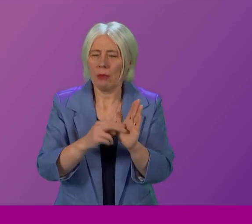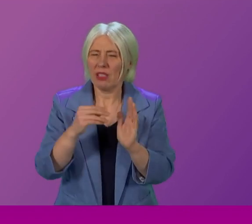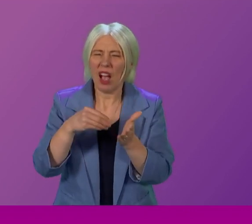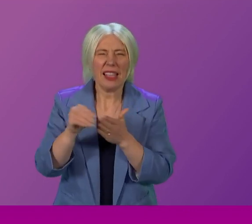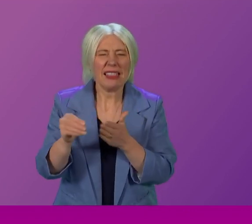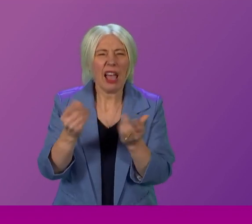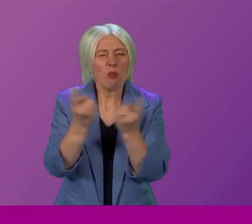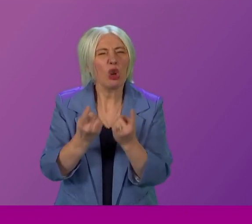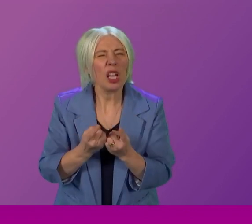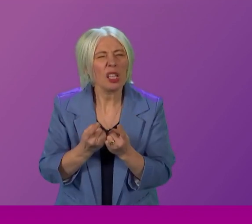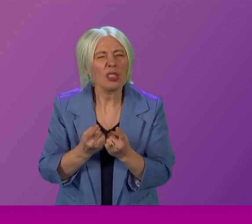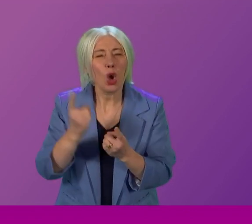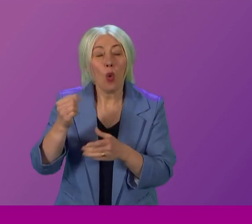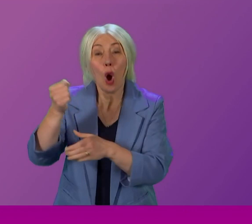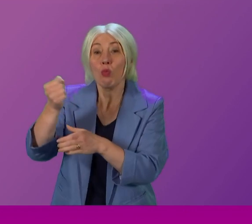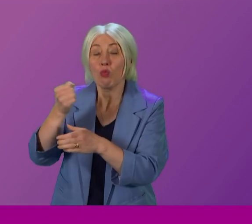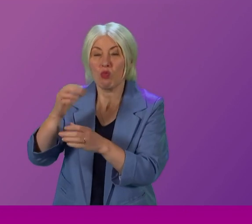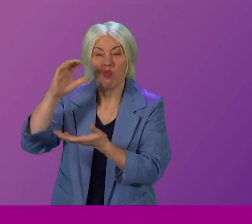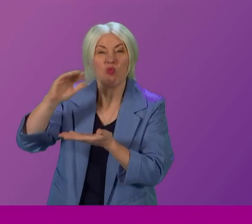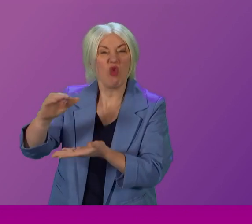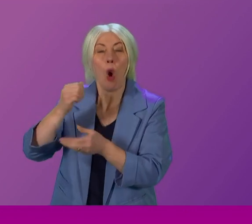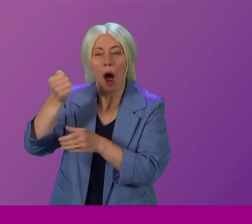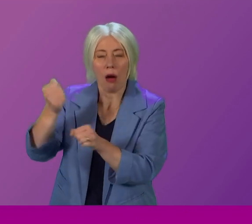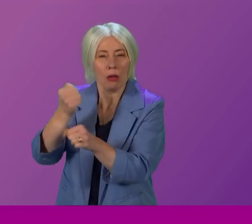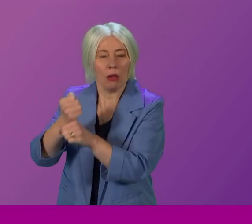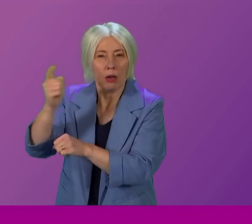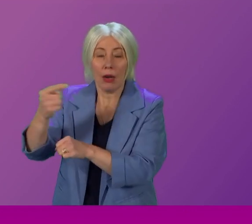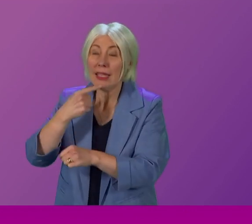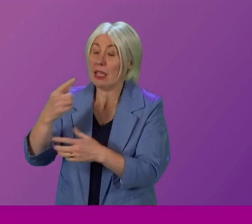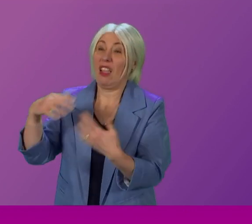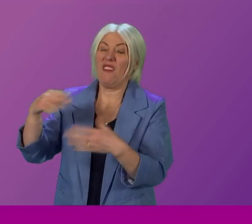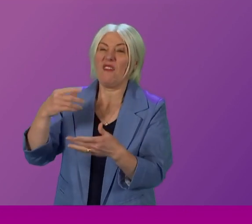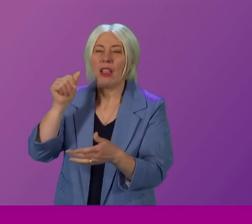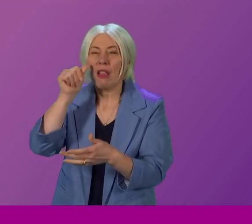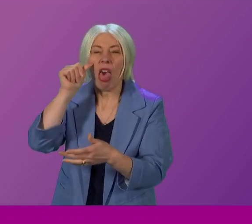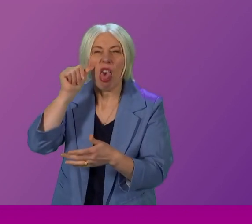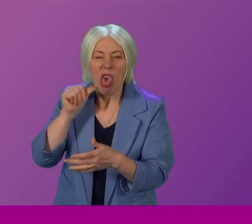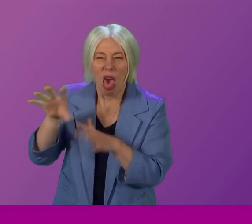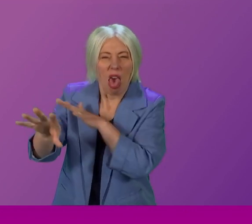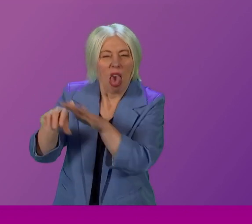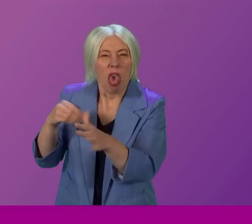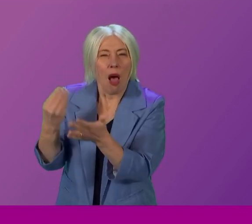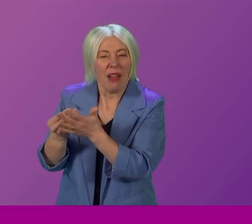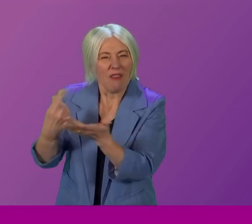leading Scottish brewer described that as “extortion tactics”. Does the First